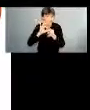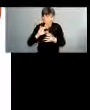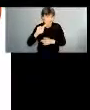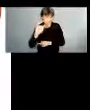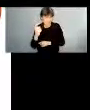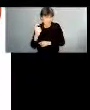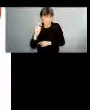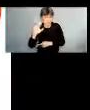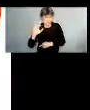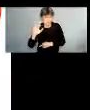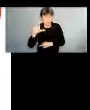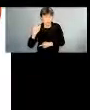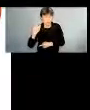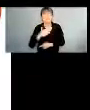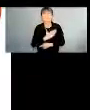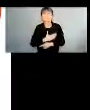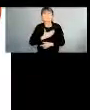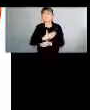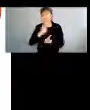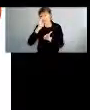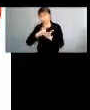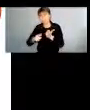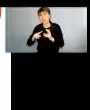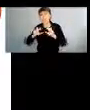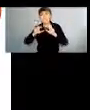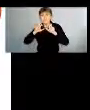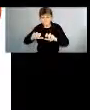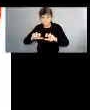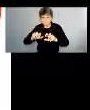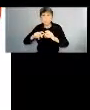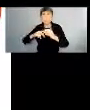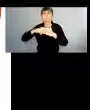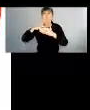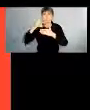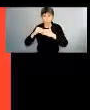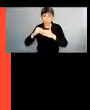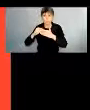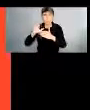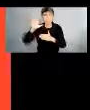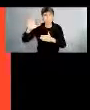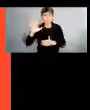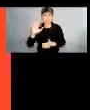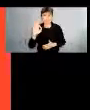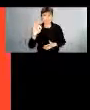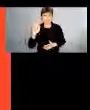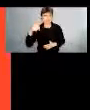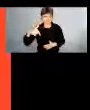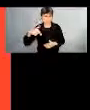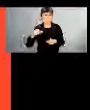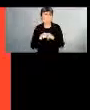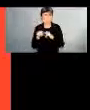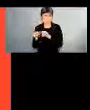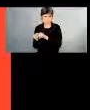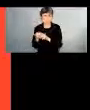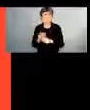the Investment Program FAQs as well. Support material.